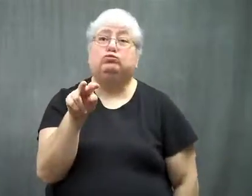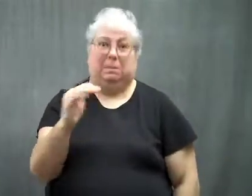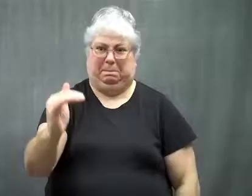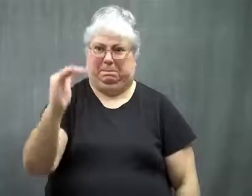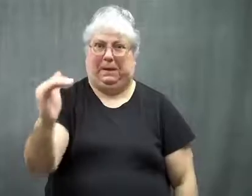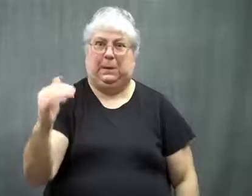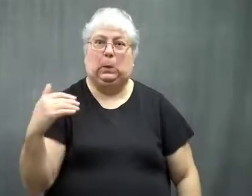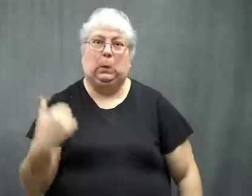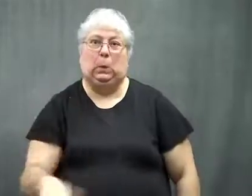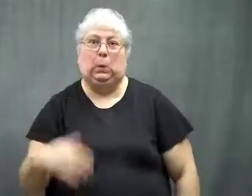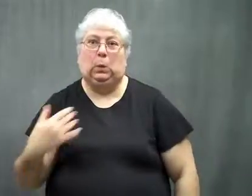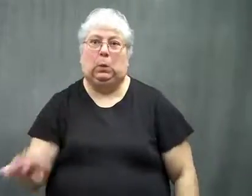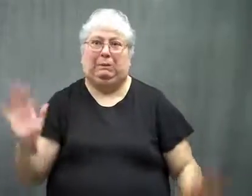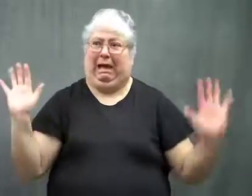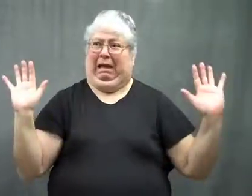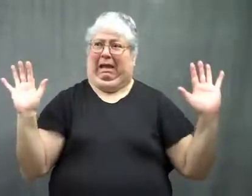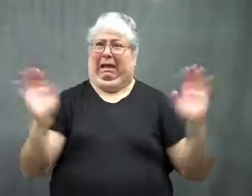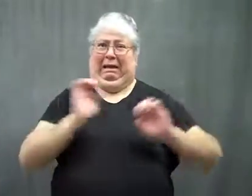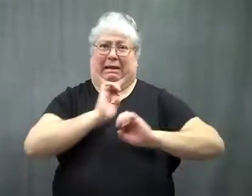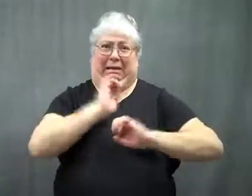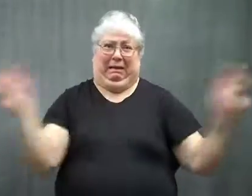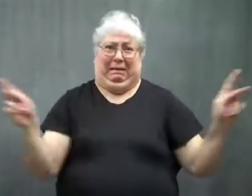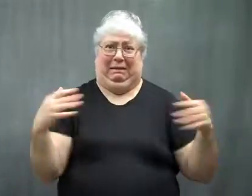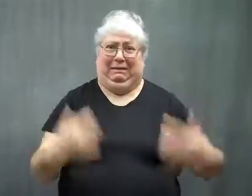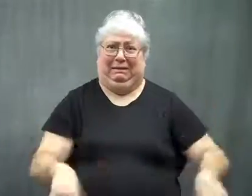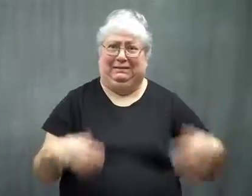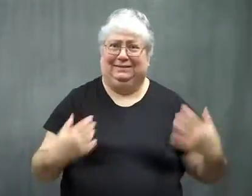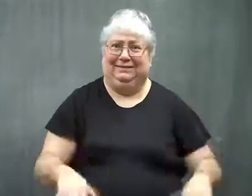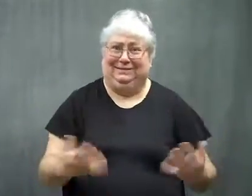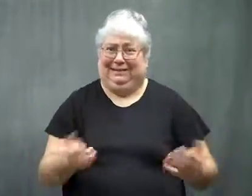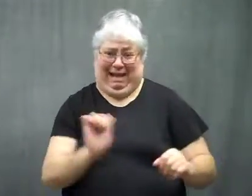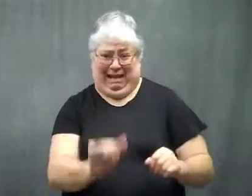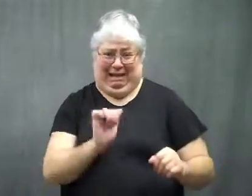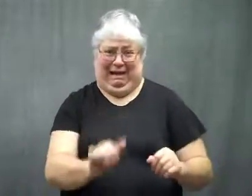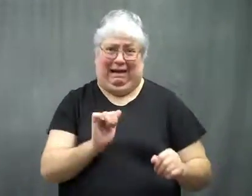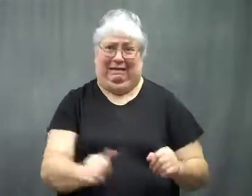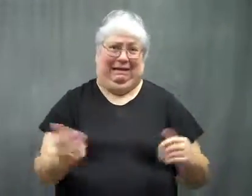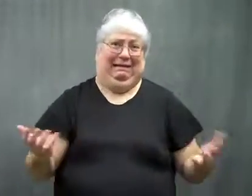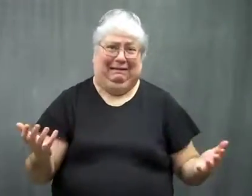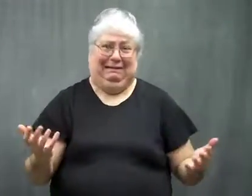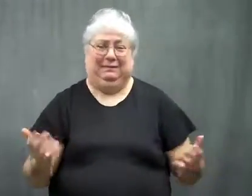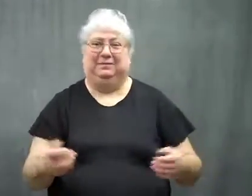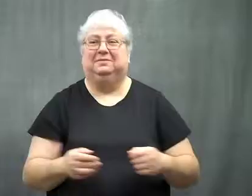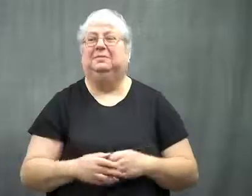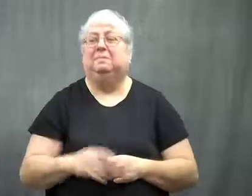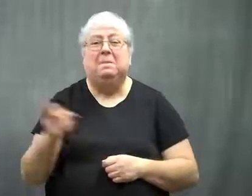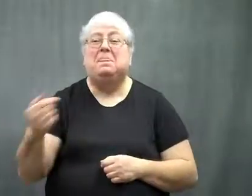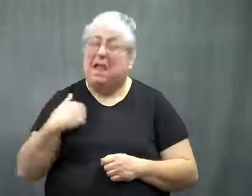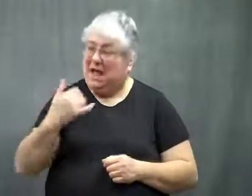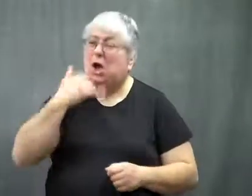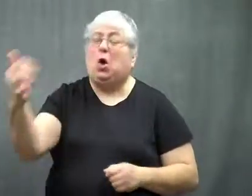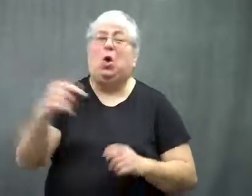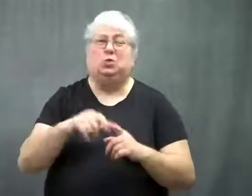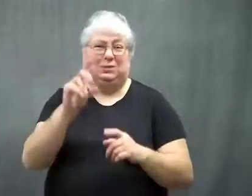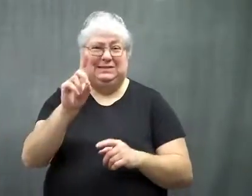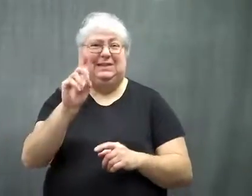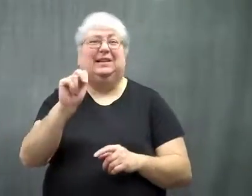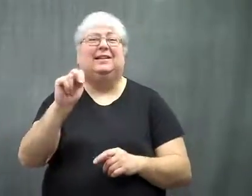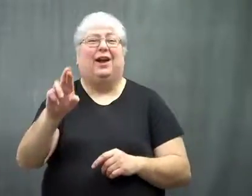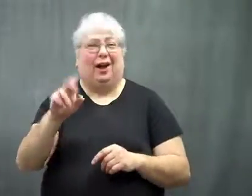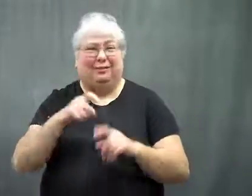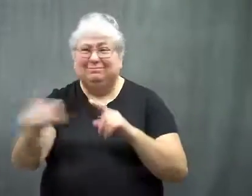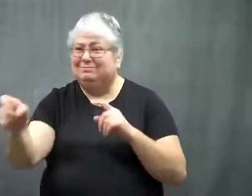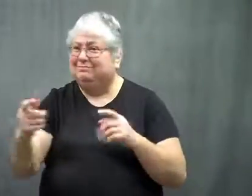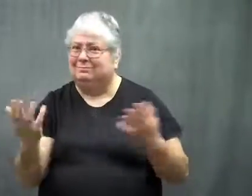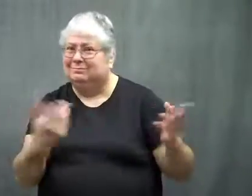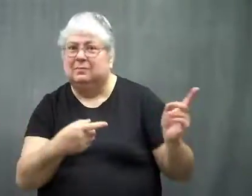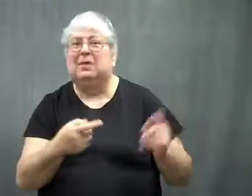It was big, and she was frightened! She honked her horn.